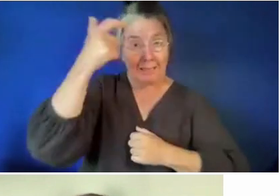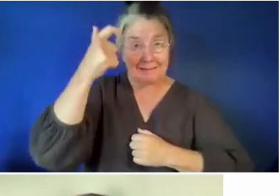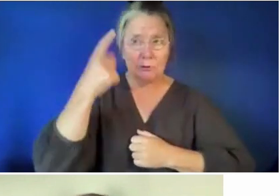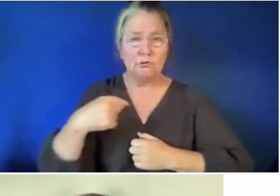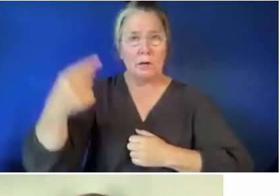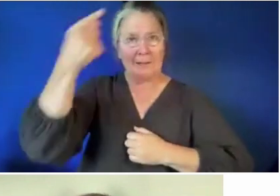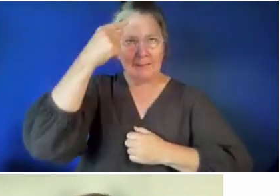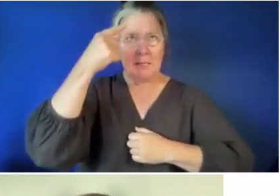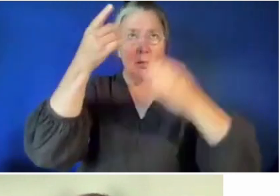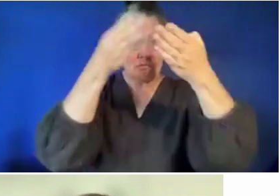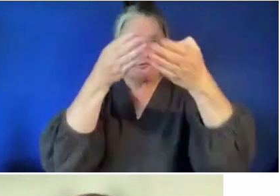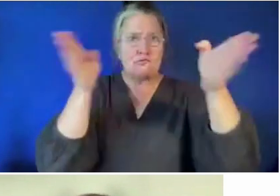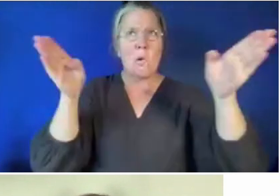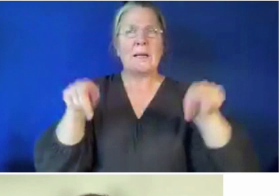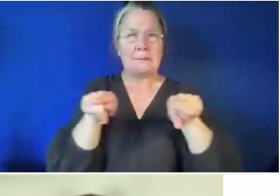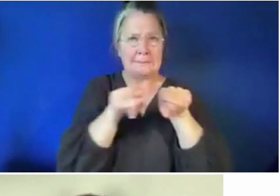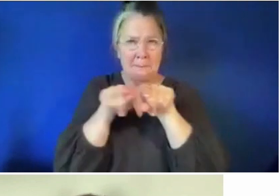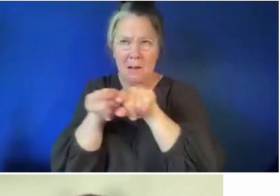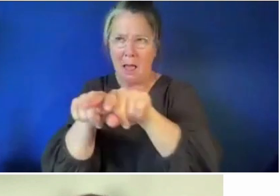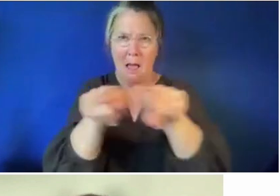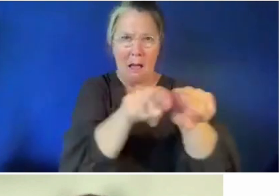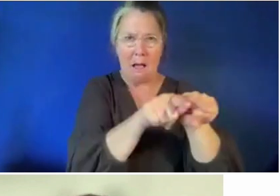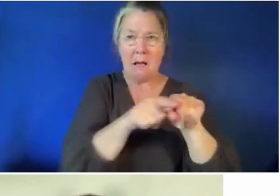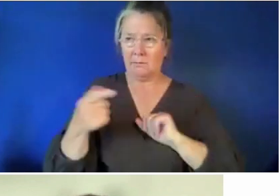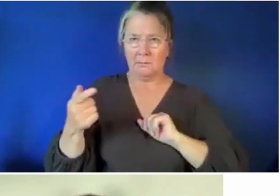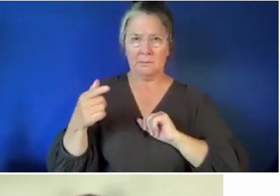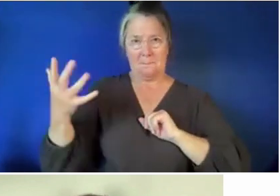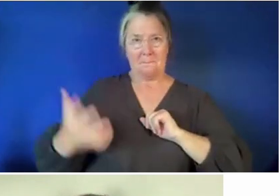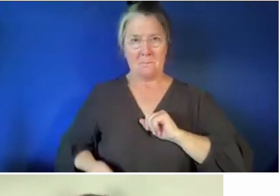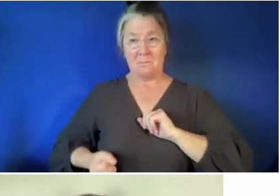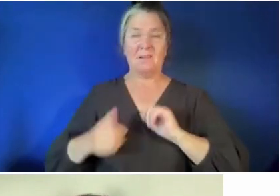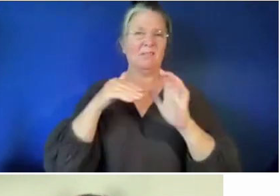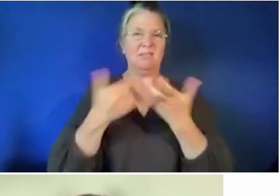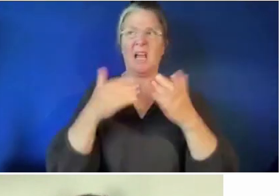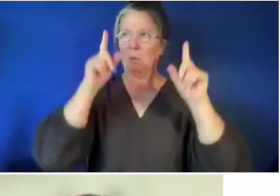and now it's a matter of a formal bargaining process. Perfect. Okay.